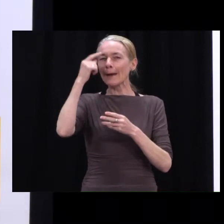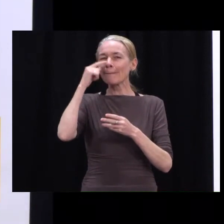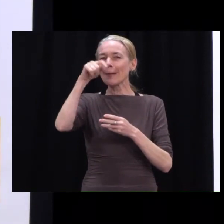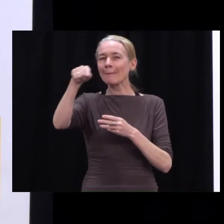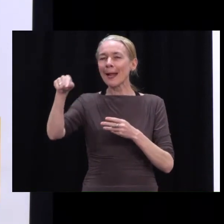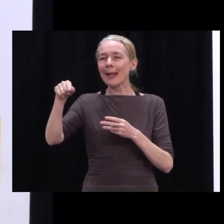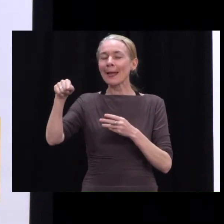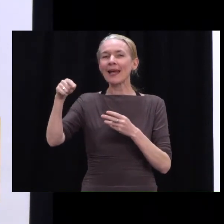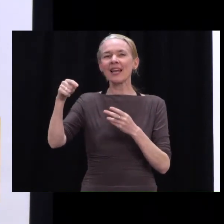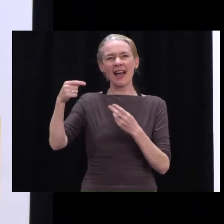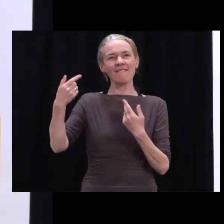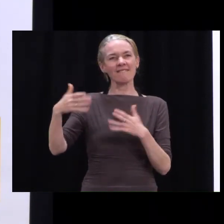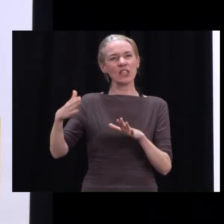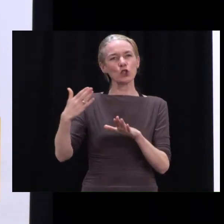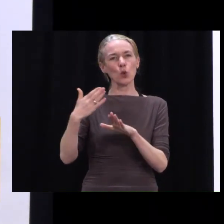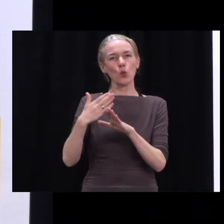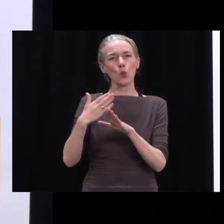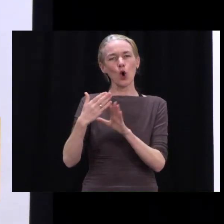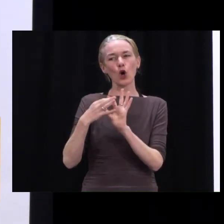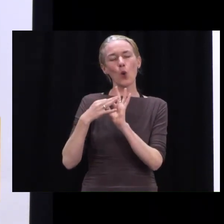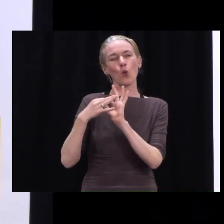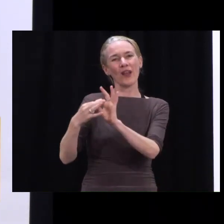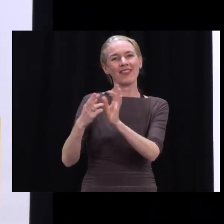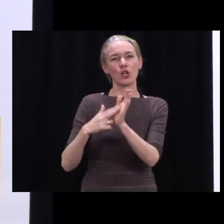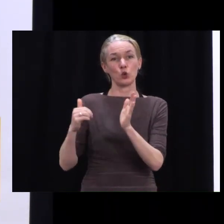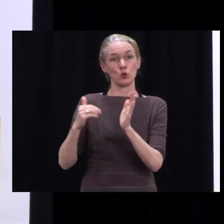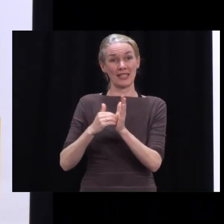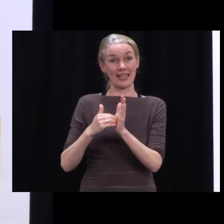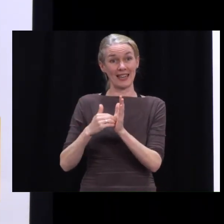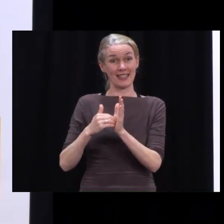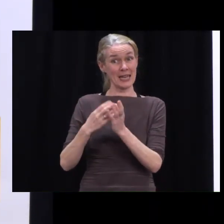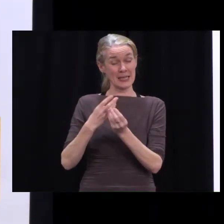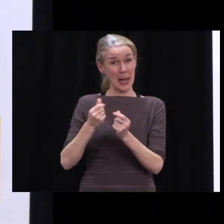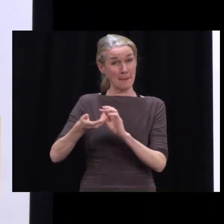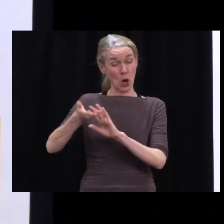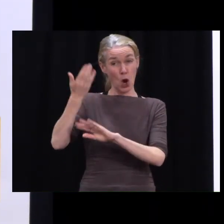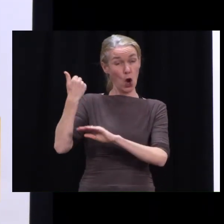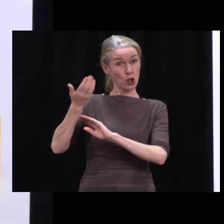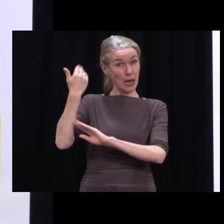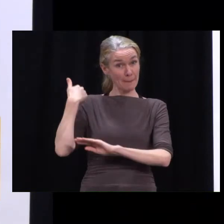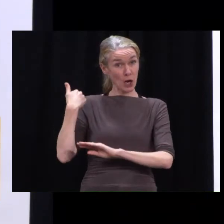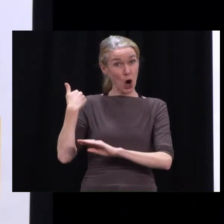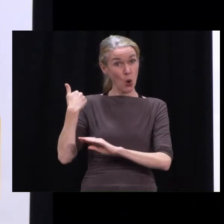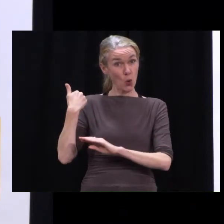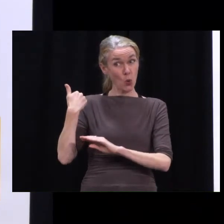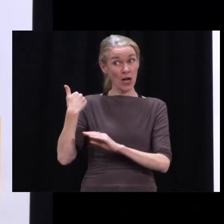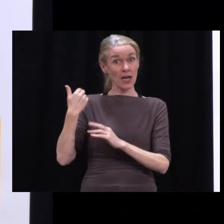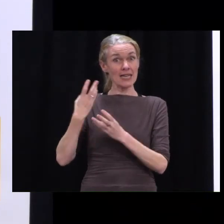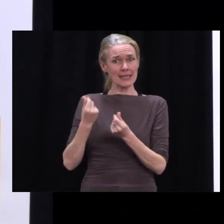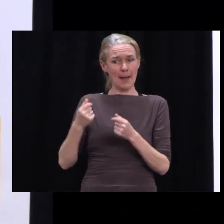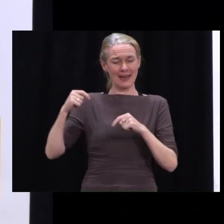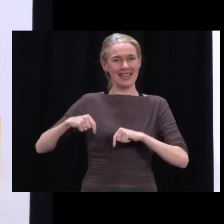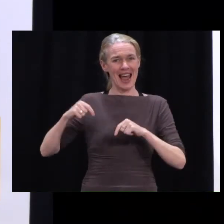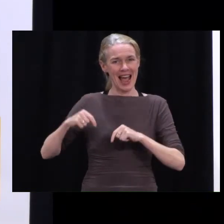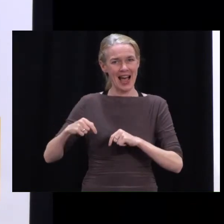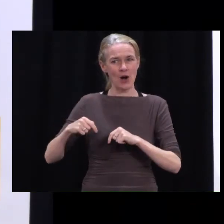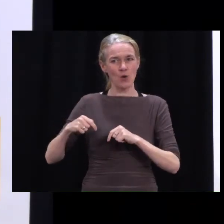employees, some worked as contractors who worked then very closely alongside our agencies. It was quite a